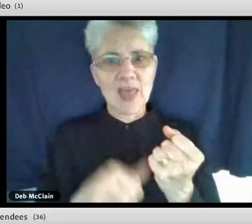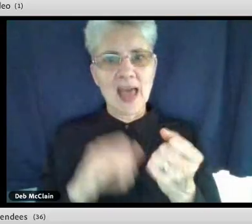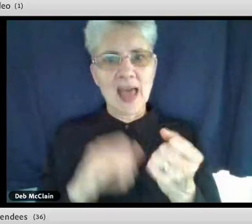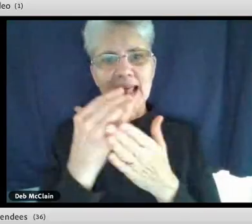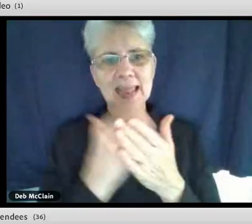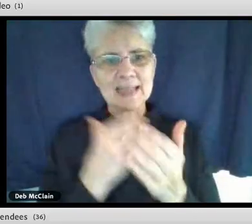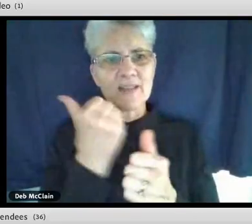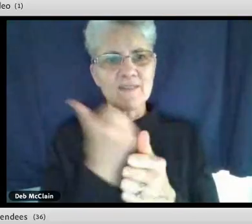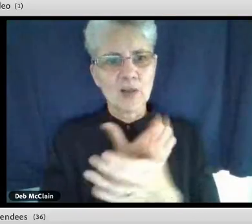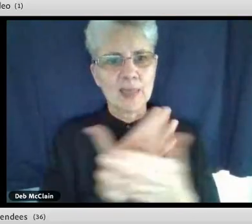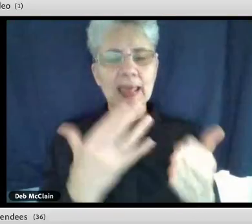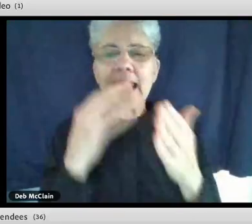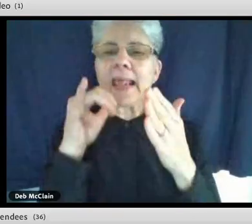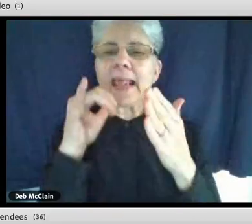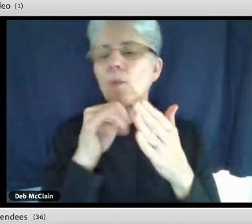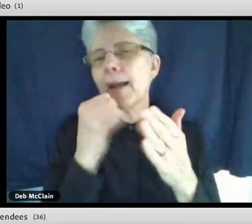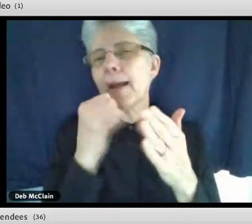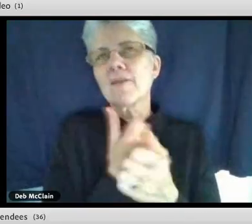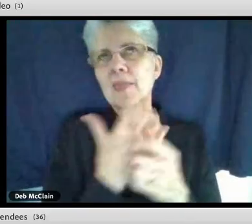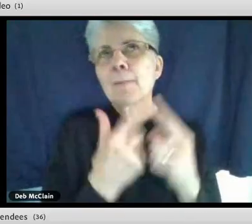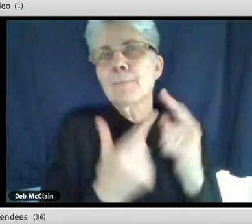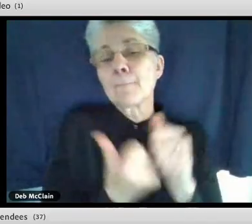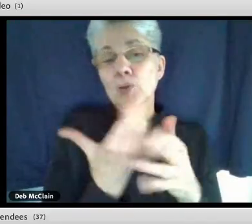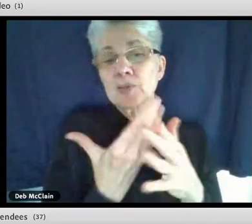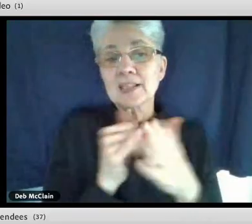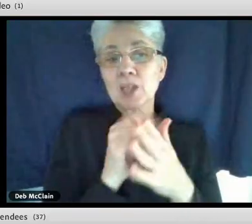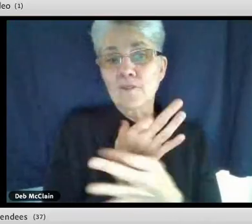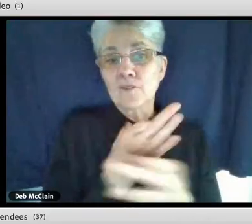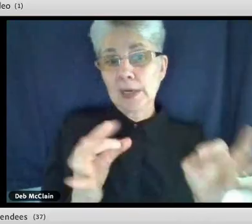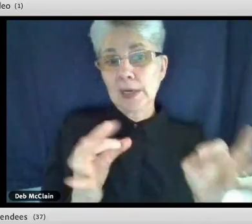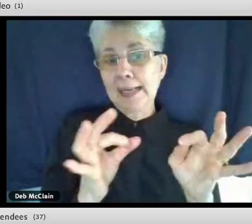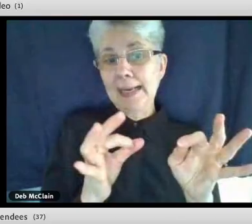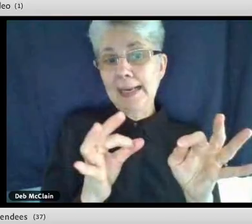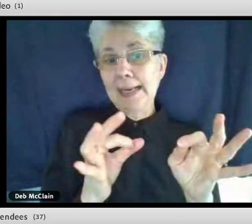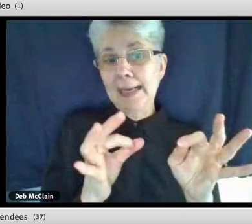is the Amazing Educational Resources. This is a list of everything, not everything,